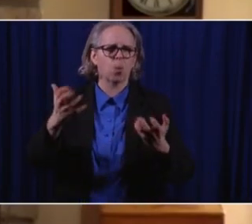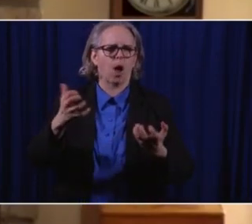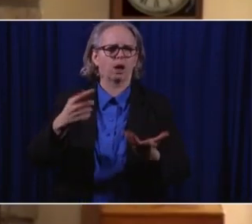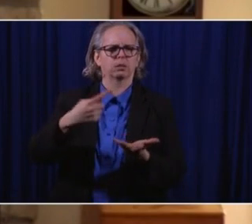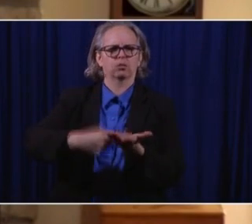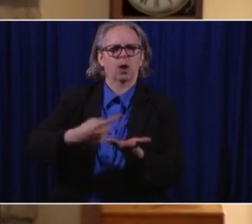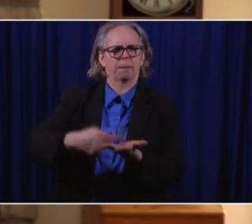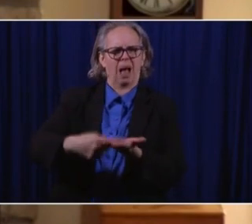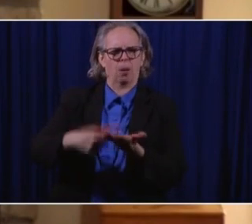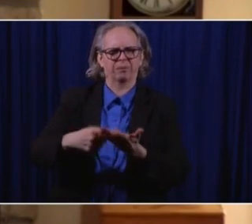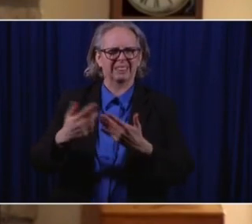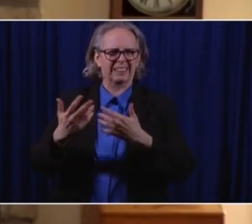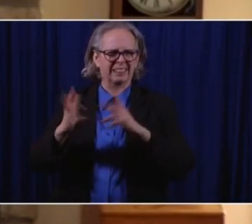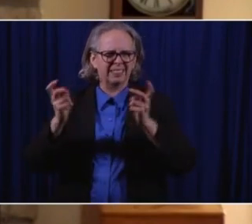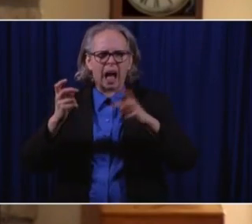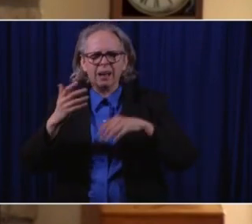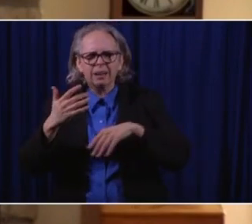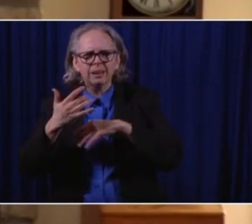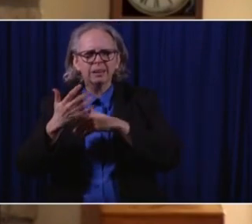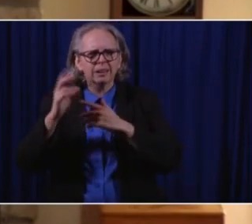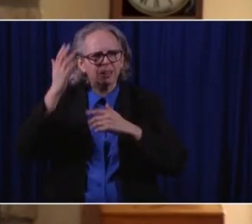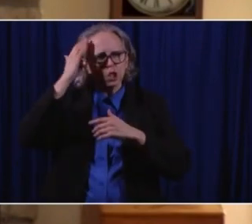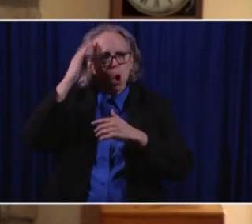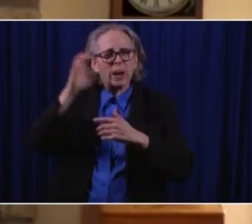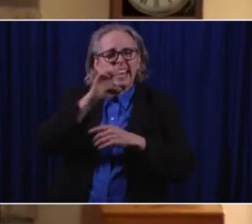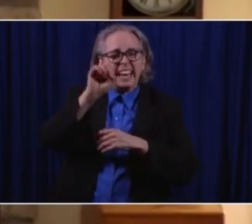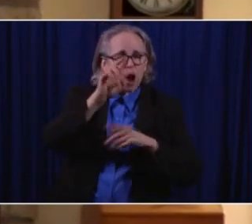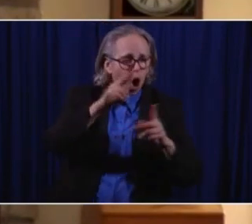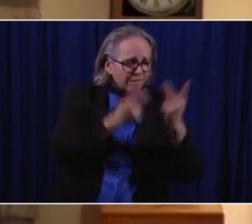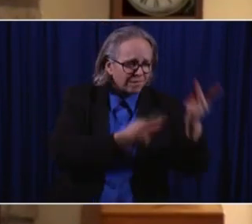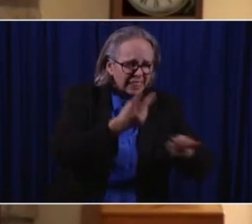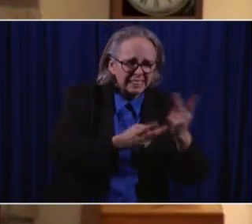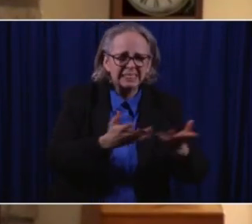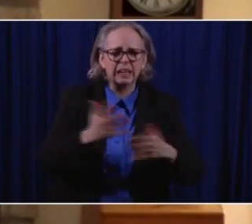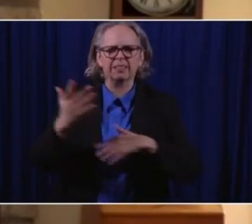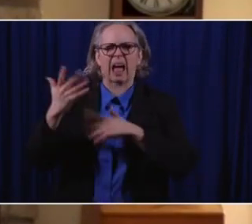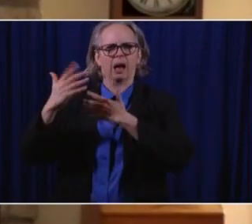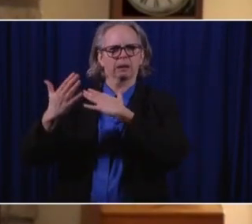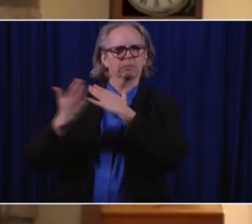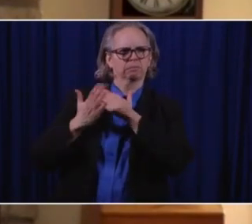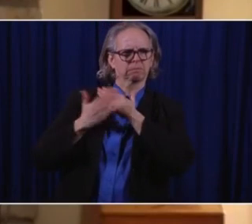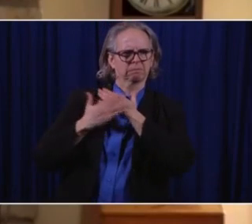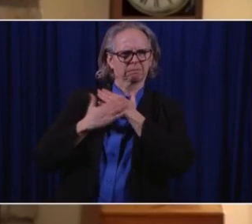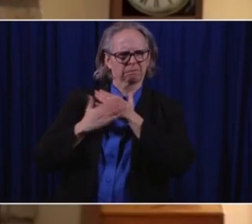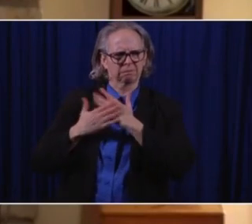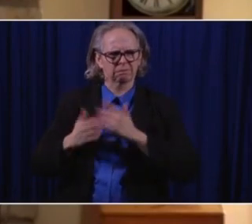that 2 9999% you can see it's a it's a phenomenal difference. Let's go to another early indicator. Which is emergency